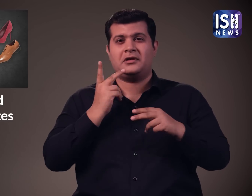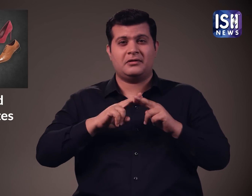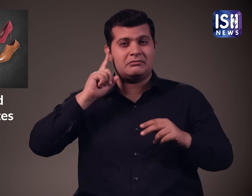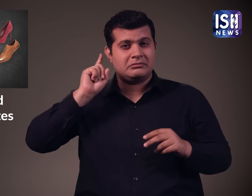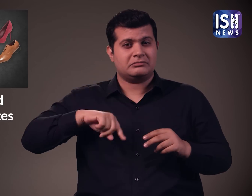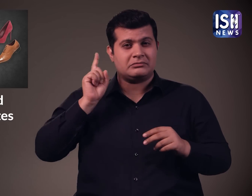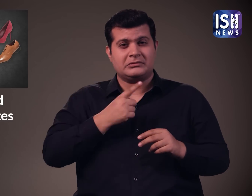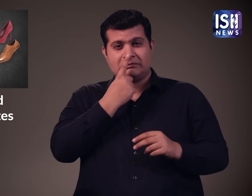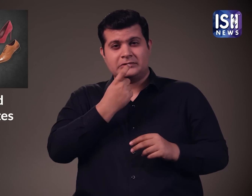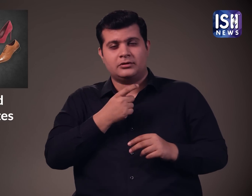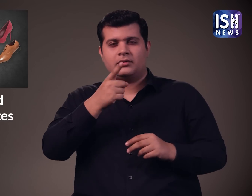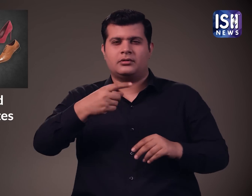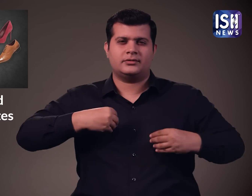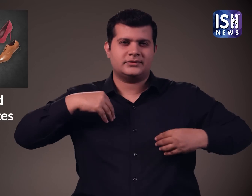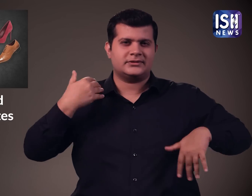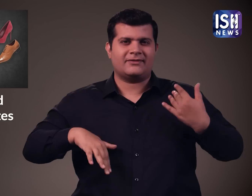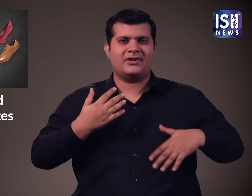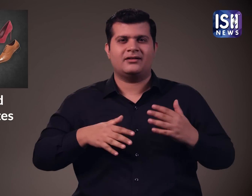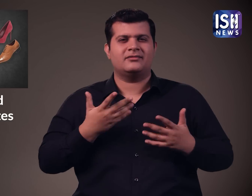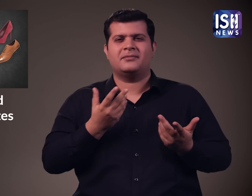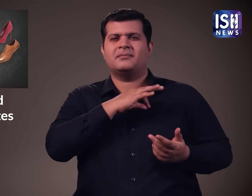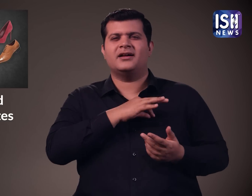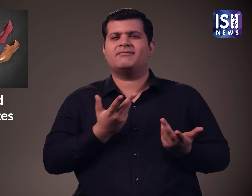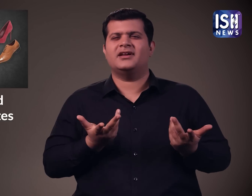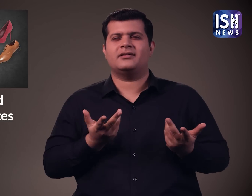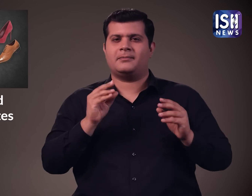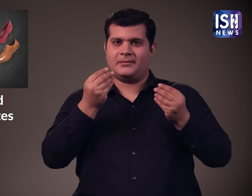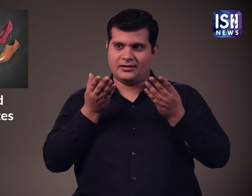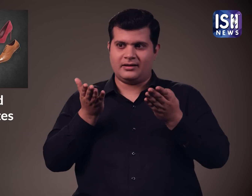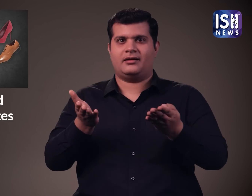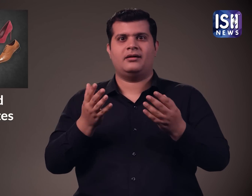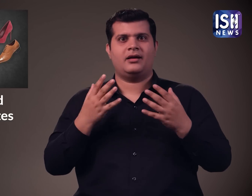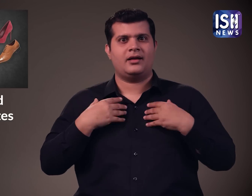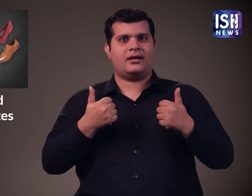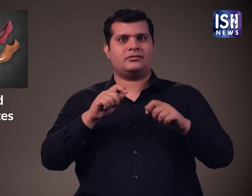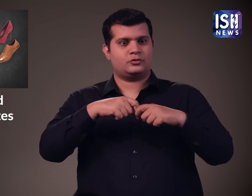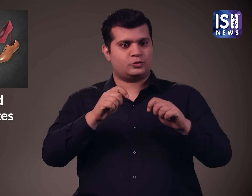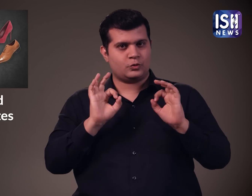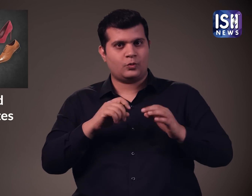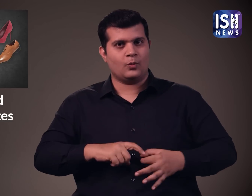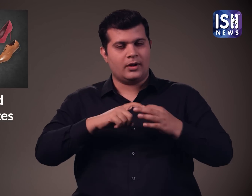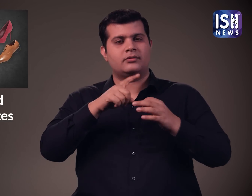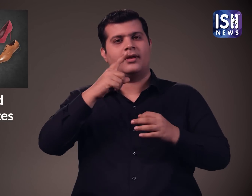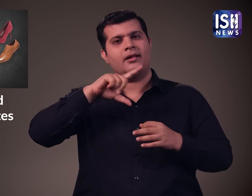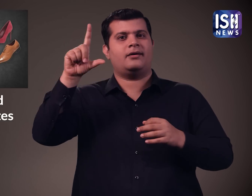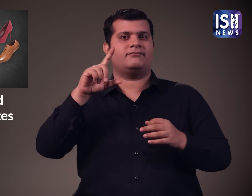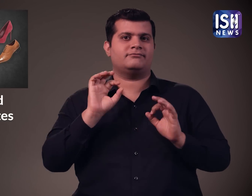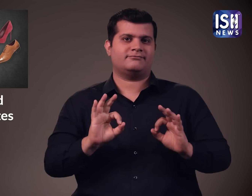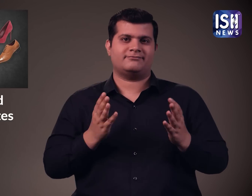If you ignore, you will suffer. Better to be healthy and lead a good life.